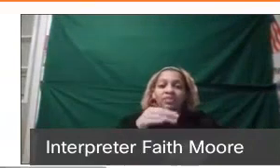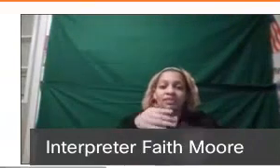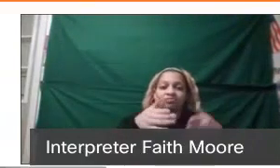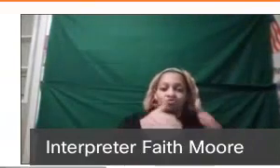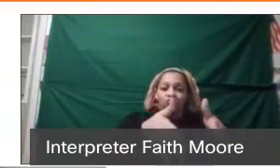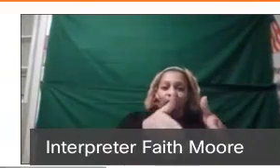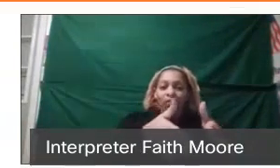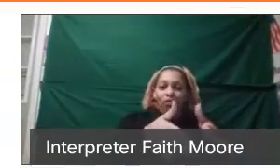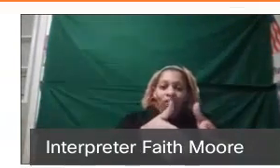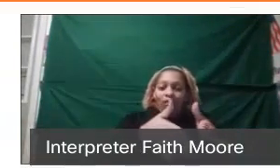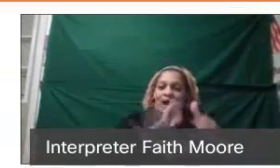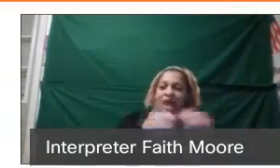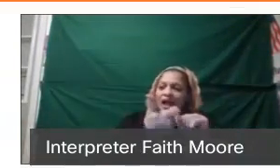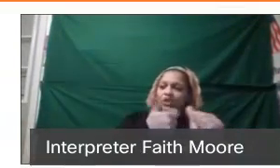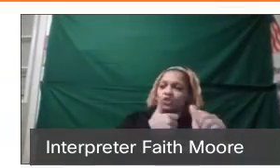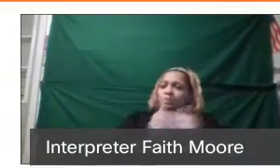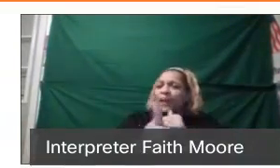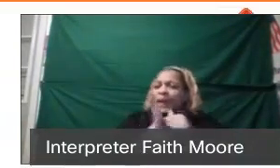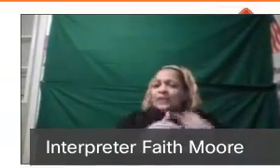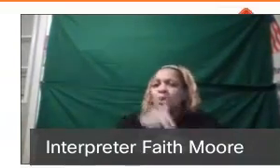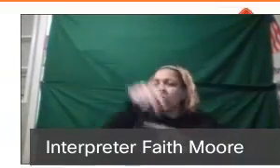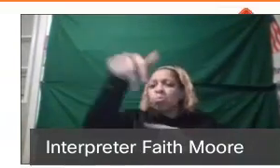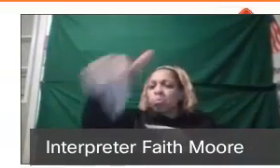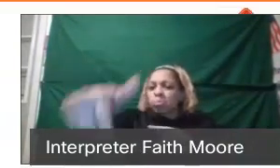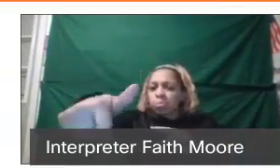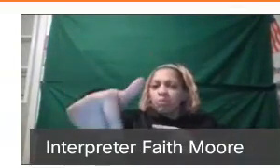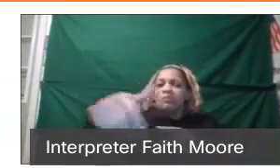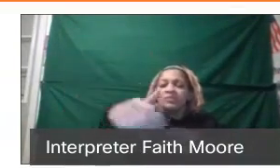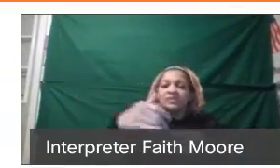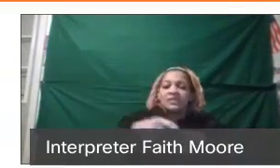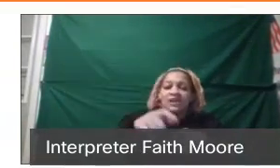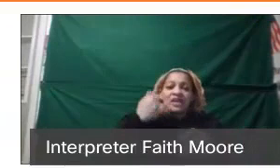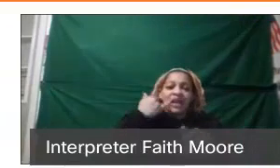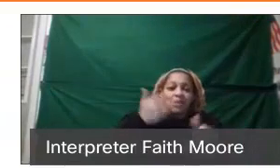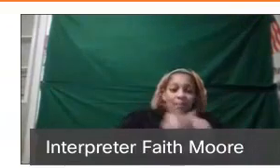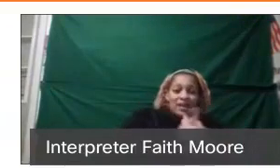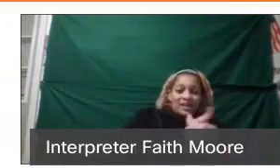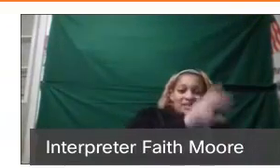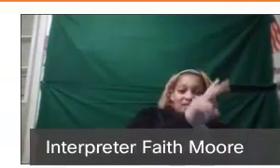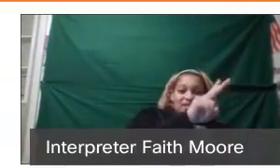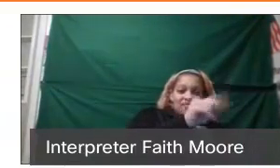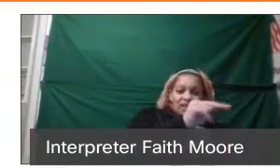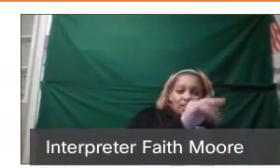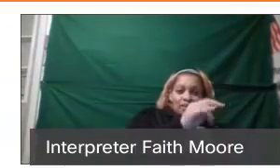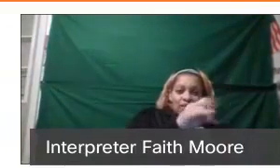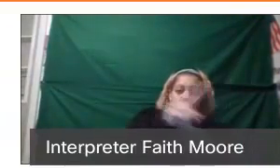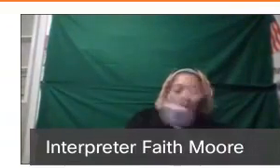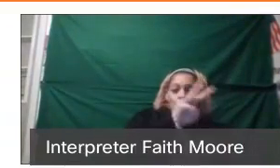And then also, if you are coming from. Specifically Van burin westbound accessing the trail.